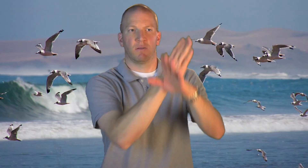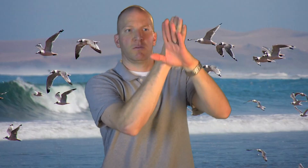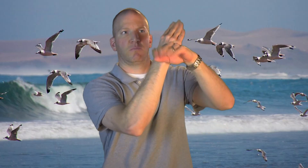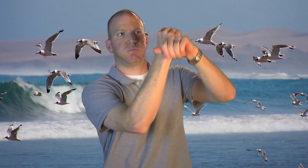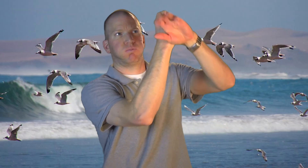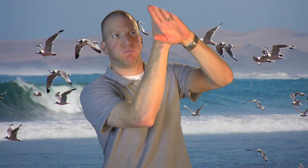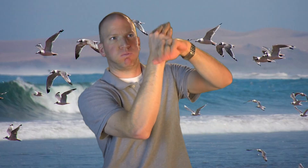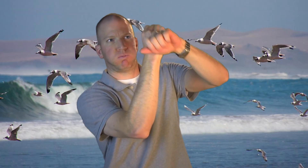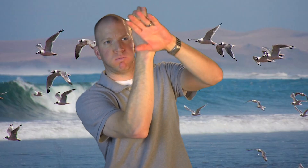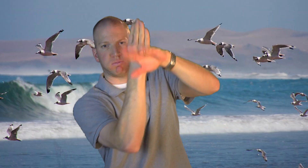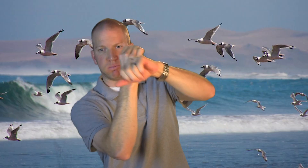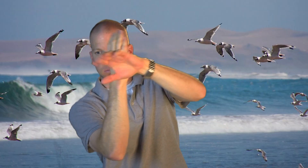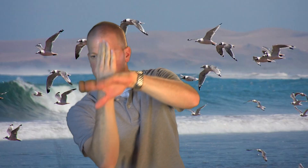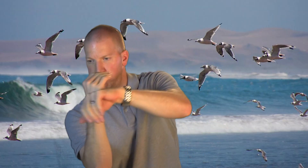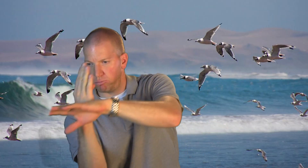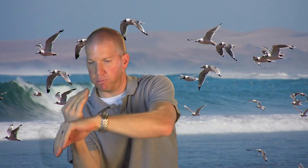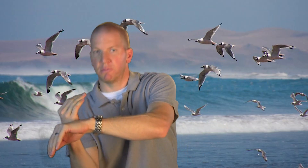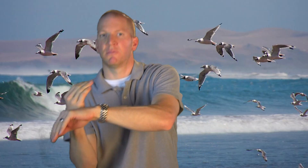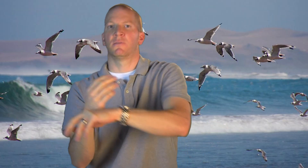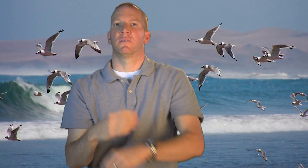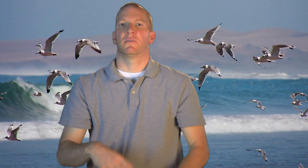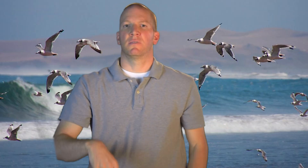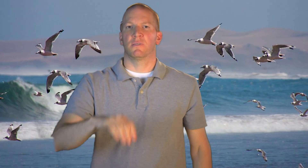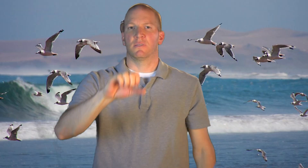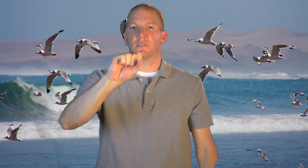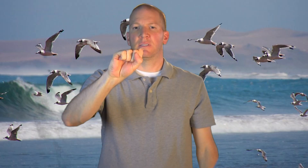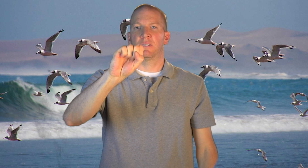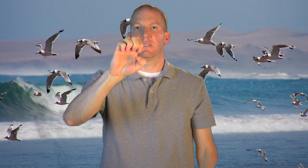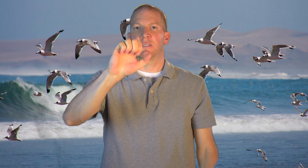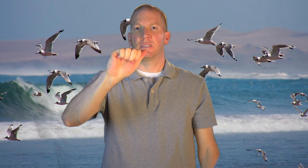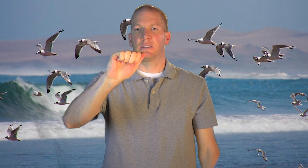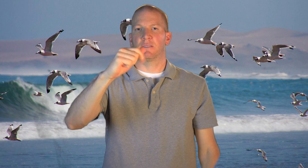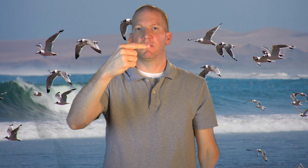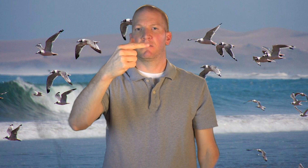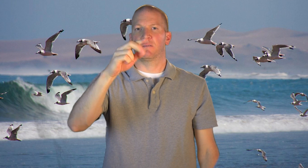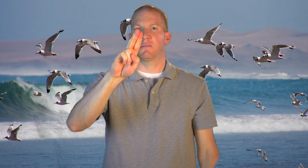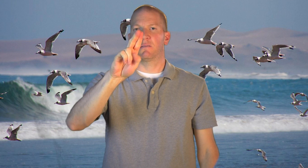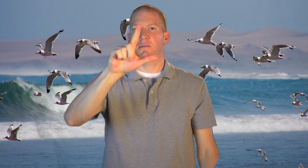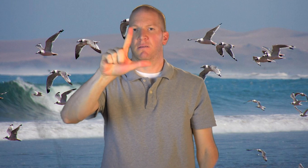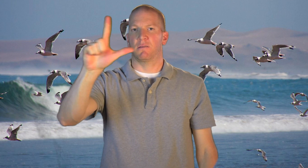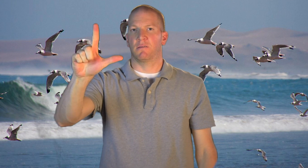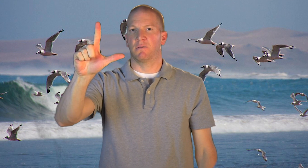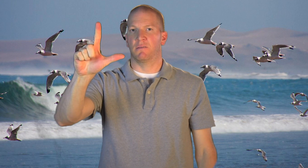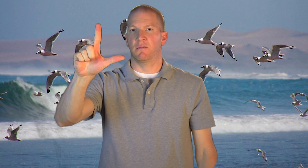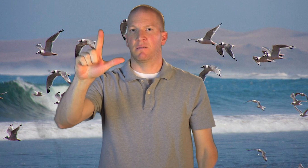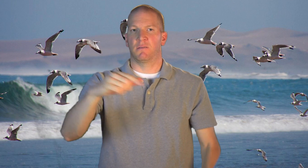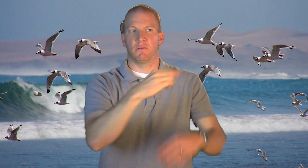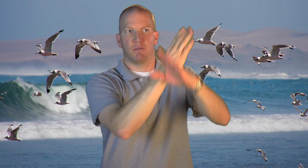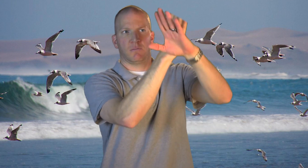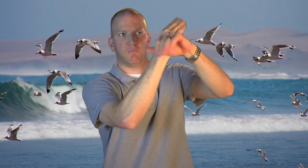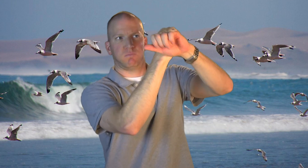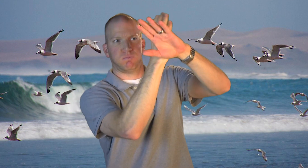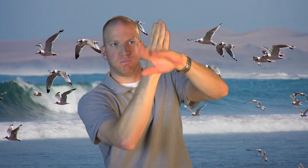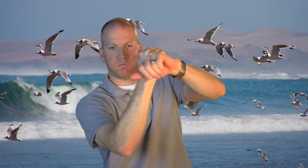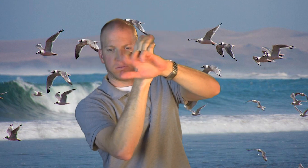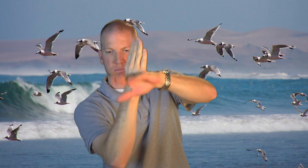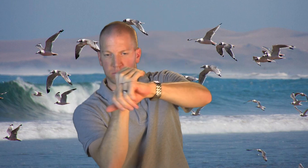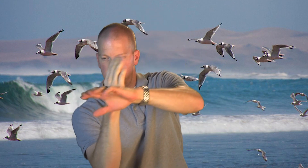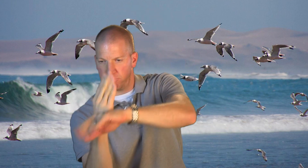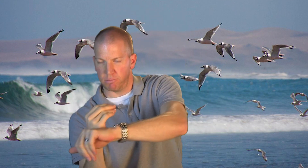seagulls, seagulls, seagulls